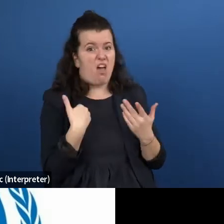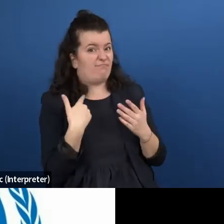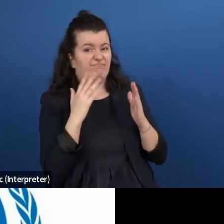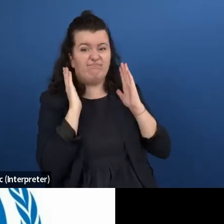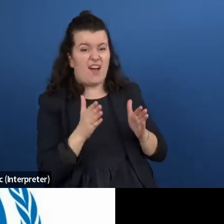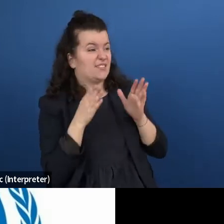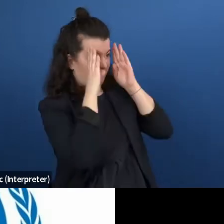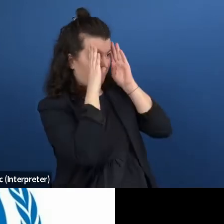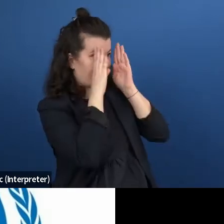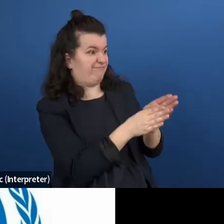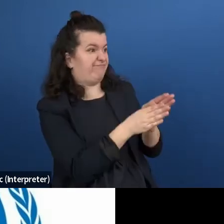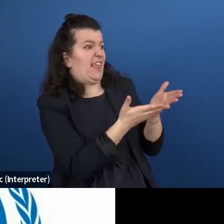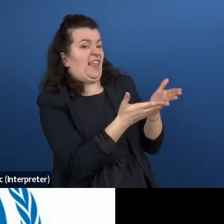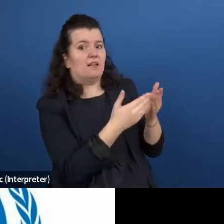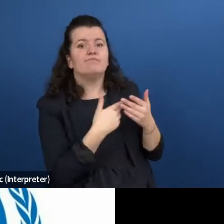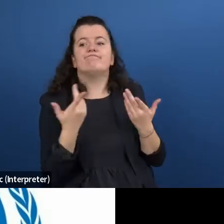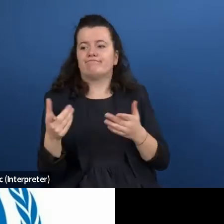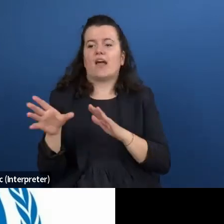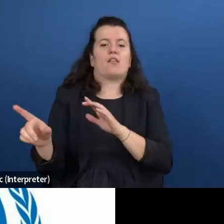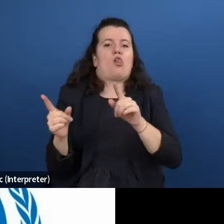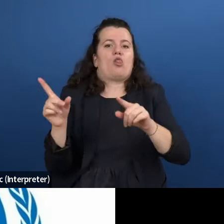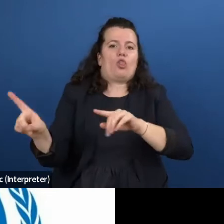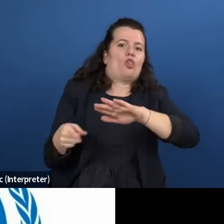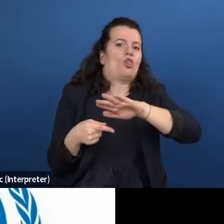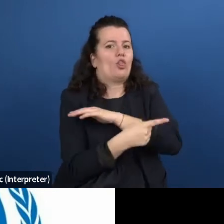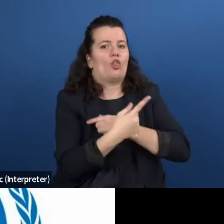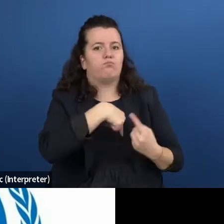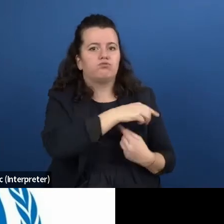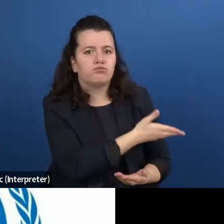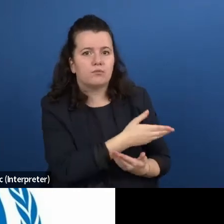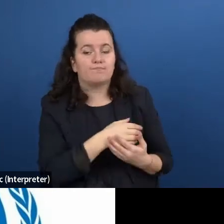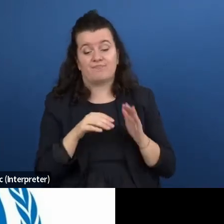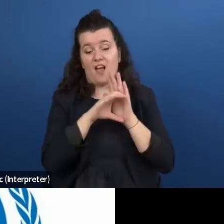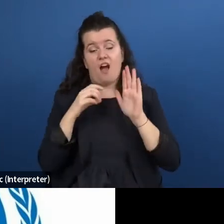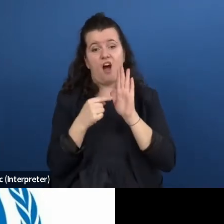Article six of the CRPD addresses the intersections of discrimination